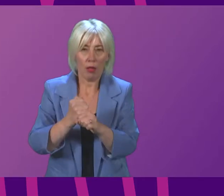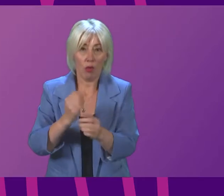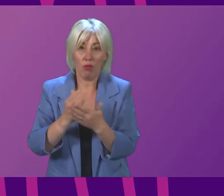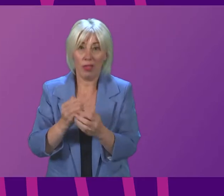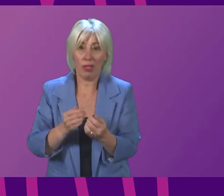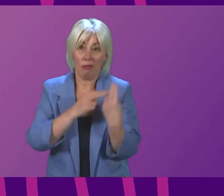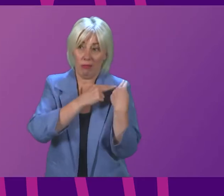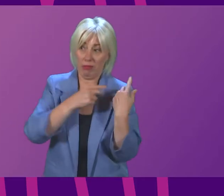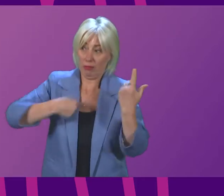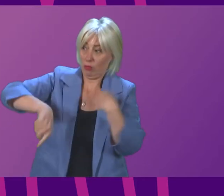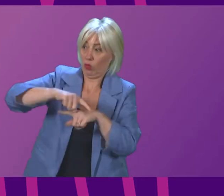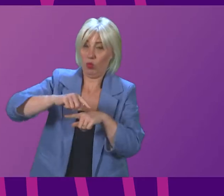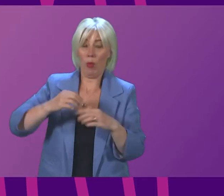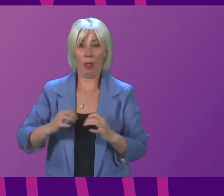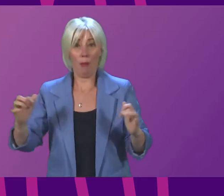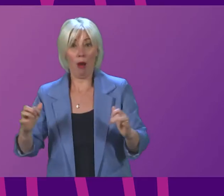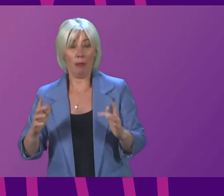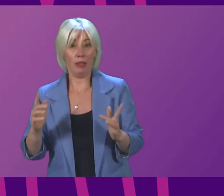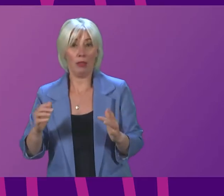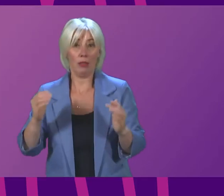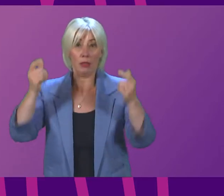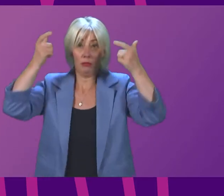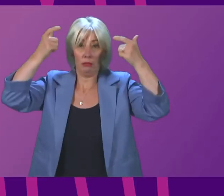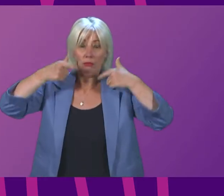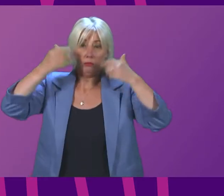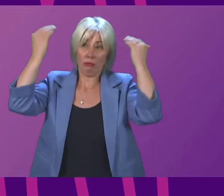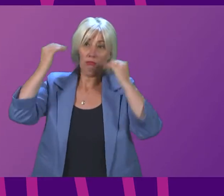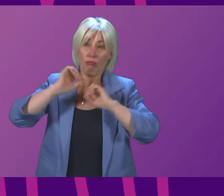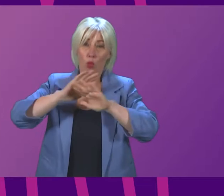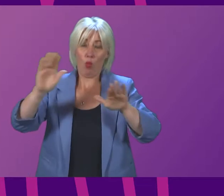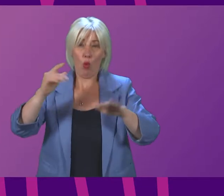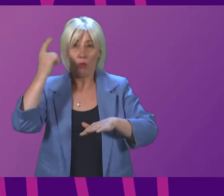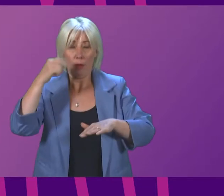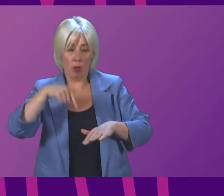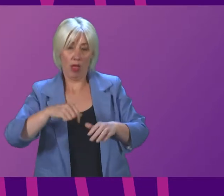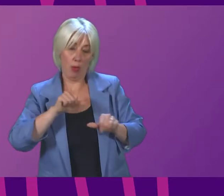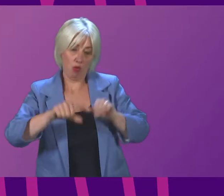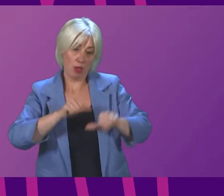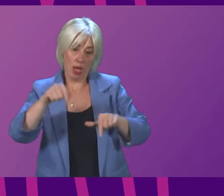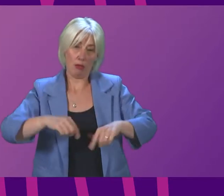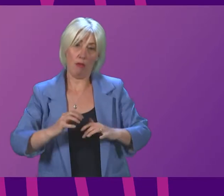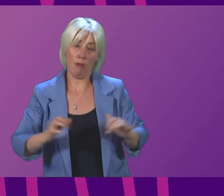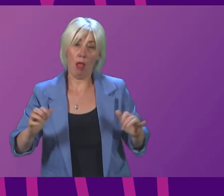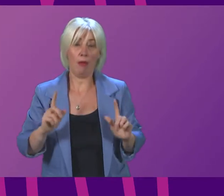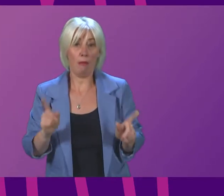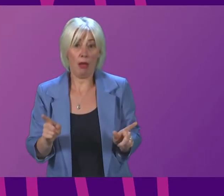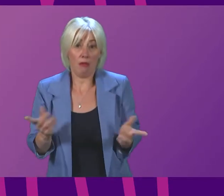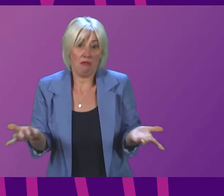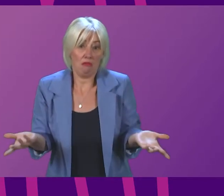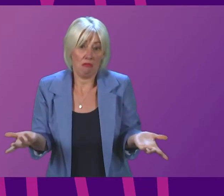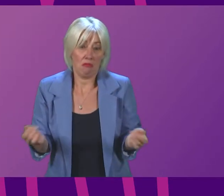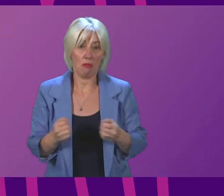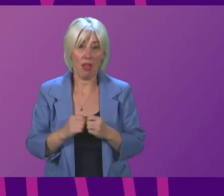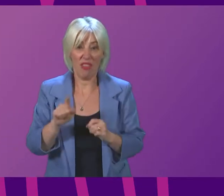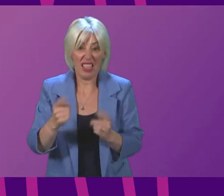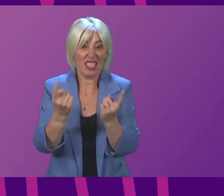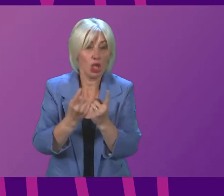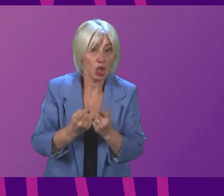Members of the judiciary tend not to reflect on the processes of Parliament. However,